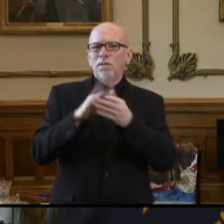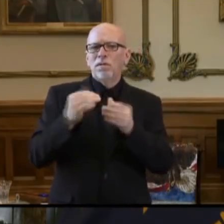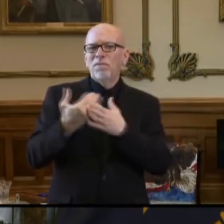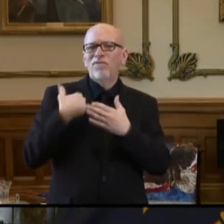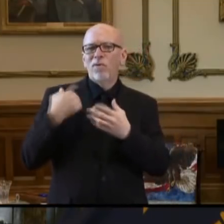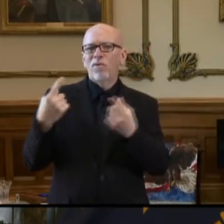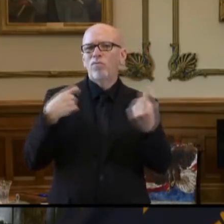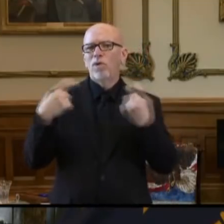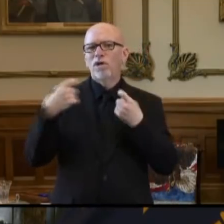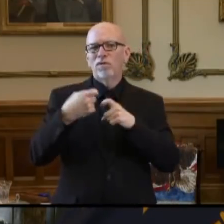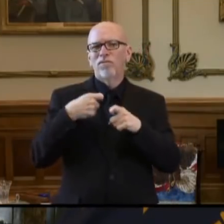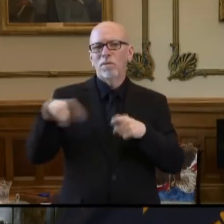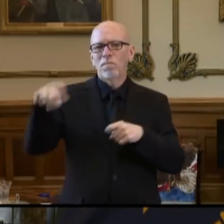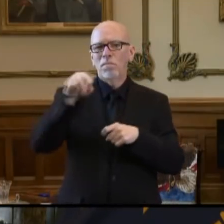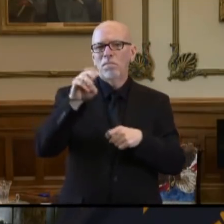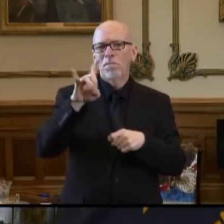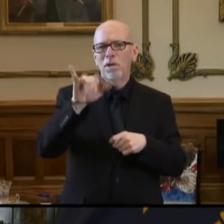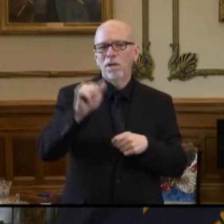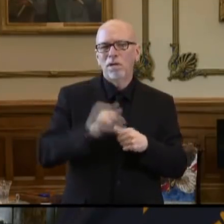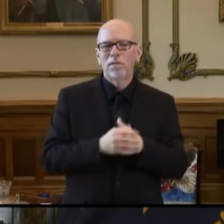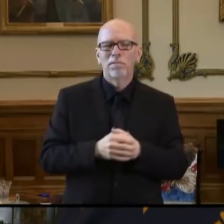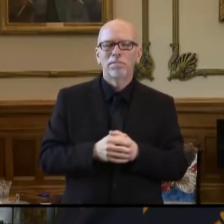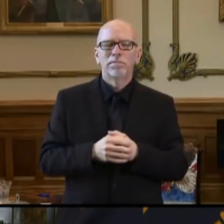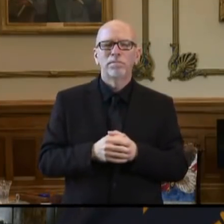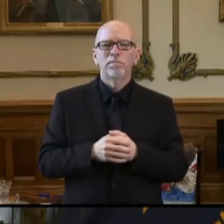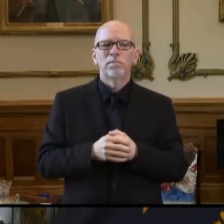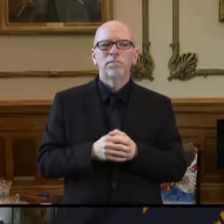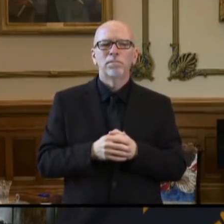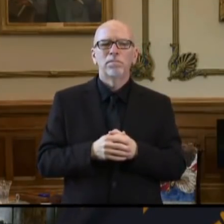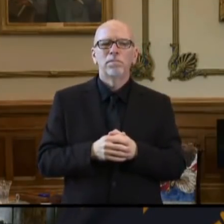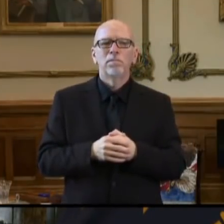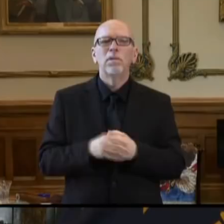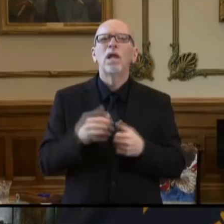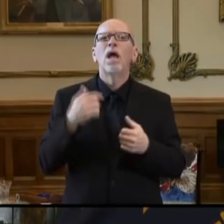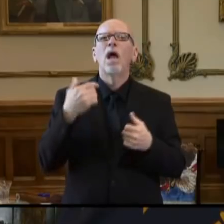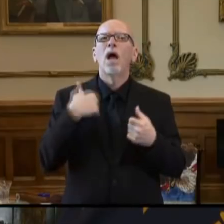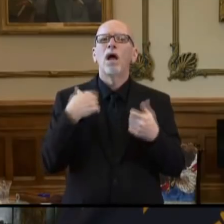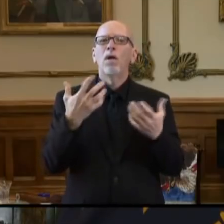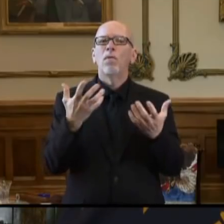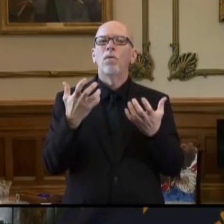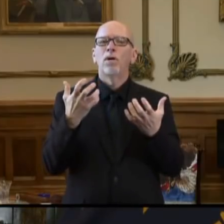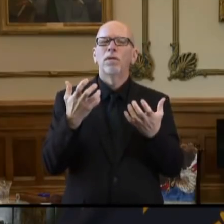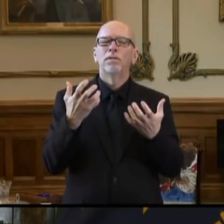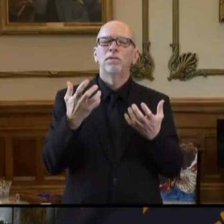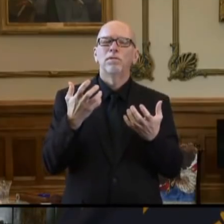SPIRIT. BUT LET ME JUST TAKE IT VERY QUICKLY BEFORE WE ANSWER ANY QUESTIONS THAT YOU MIGHT